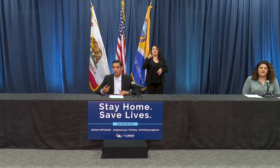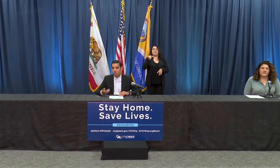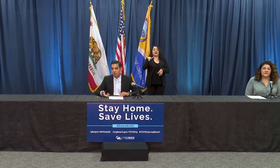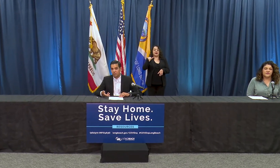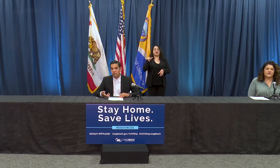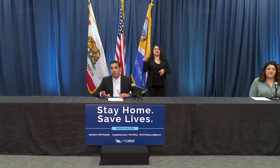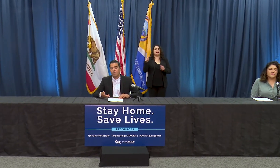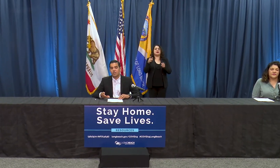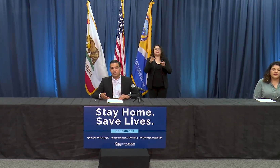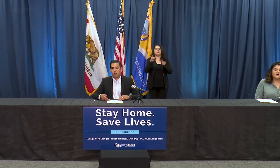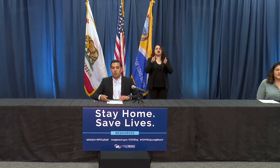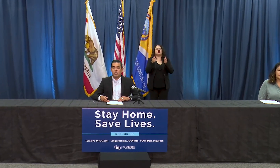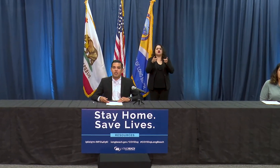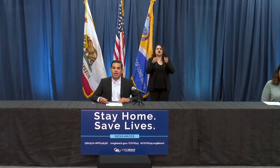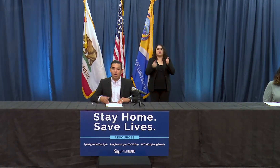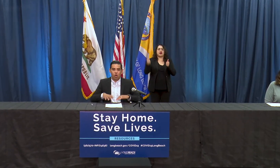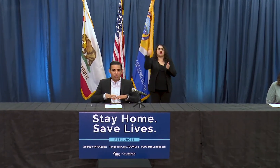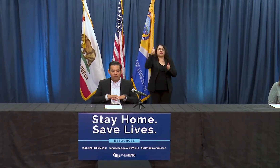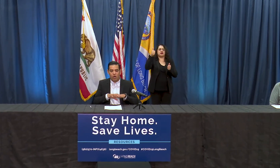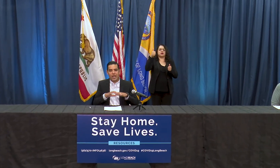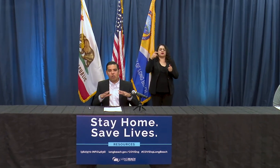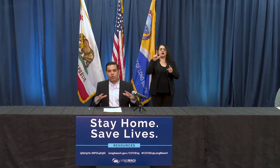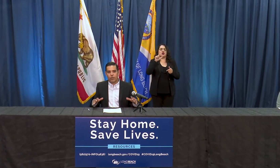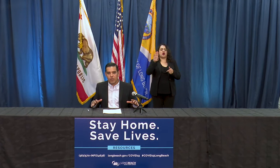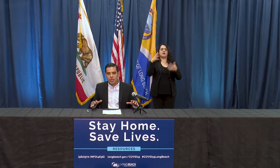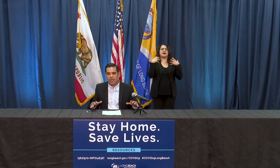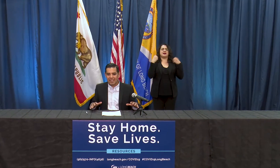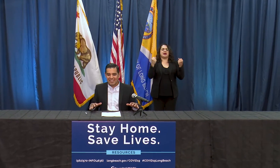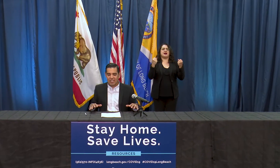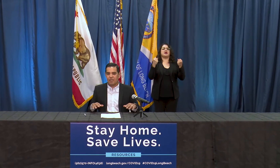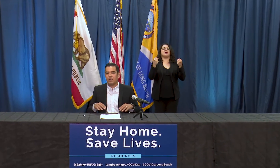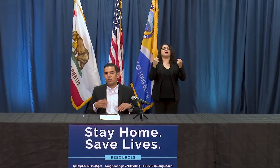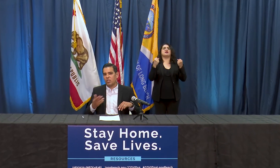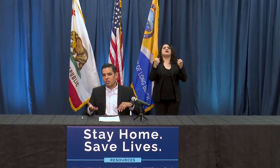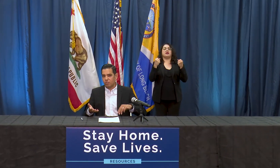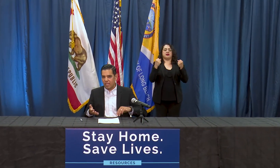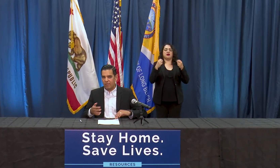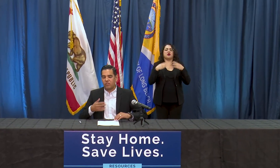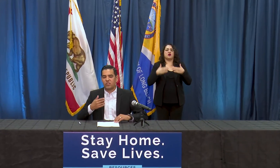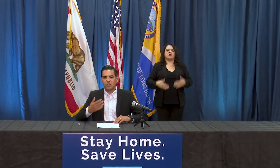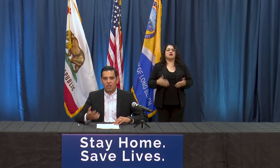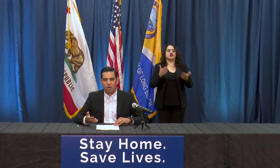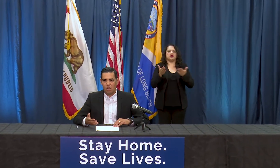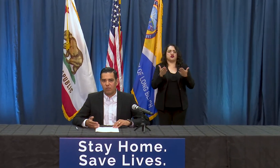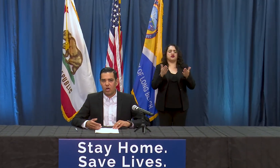Services Department so all of our health team including Dr. Davis and all of our